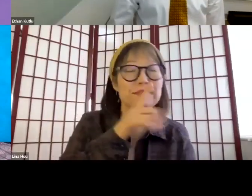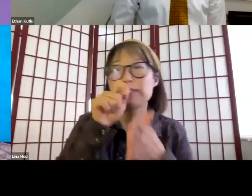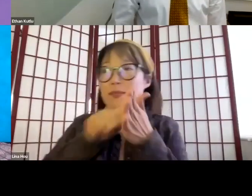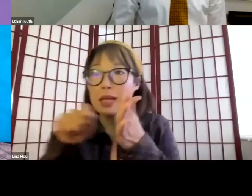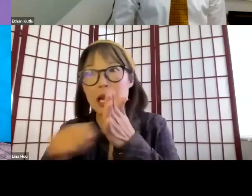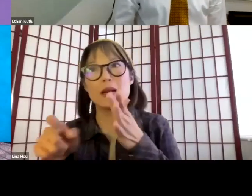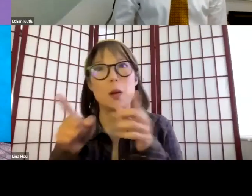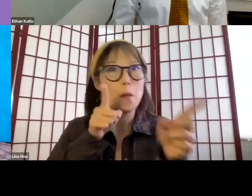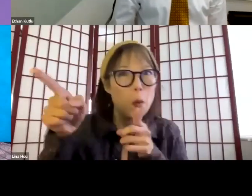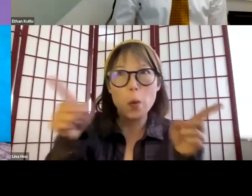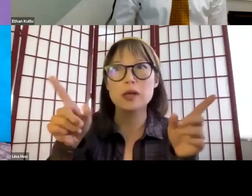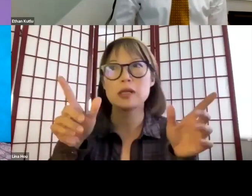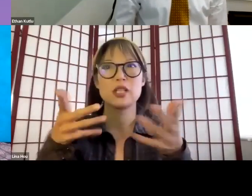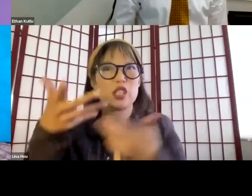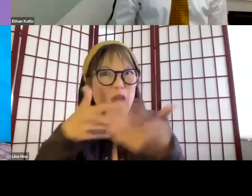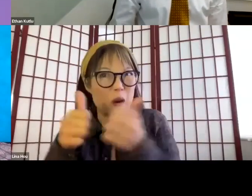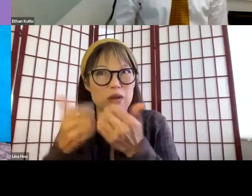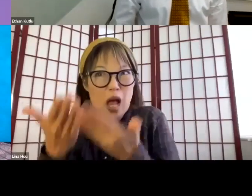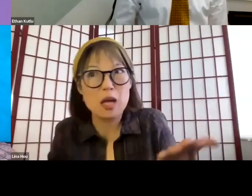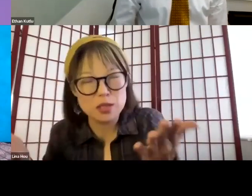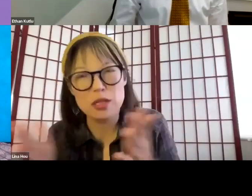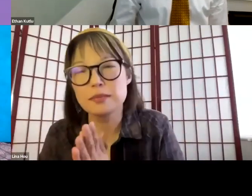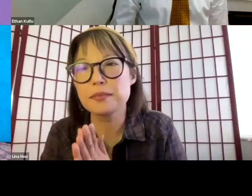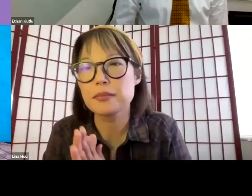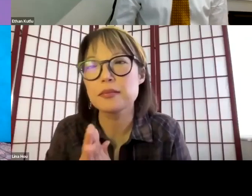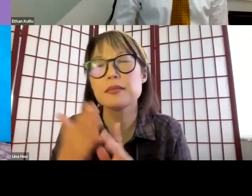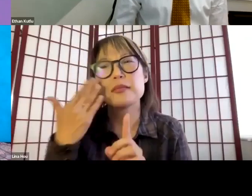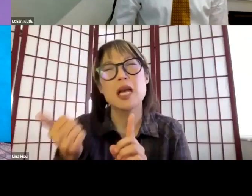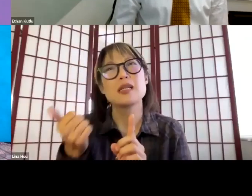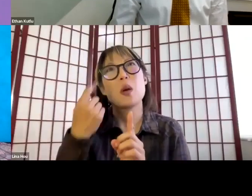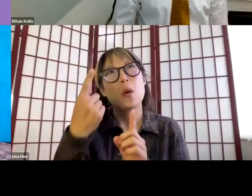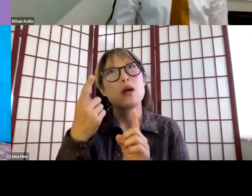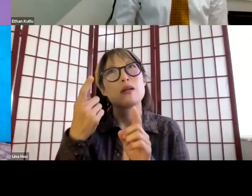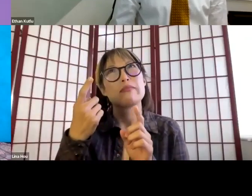with speech, with talk, with writing, with pointing, with interacting with objects.